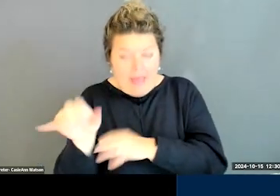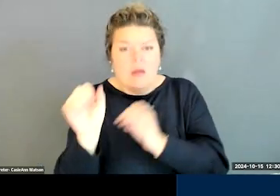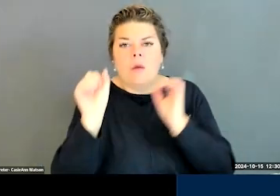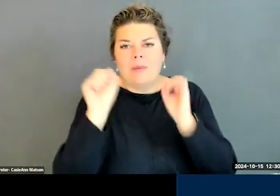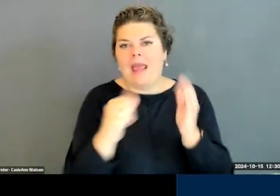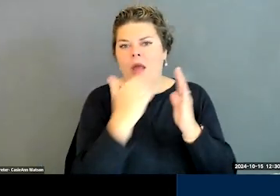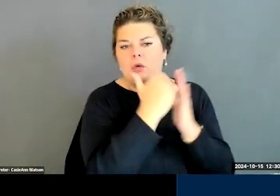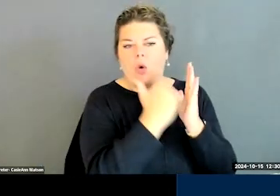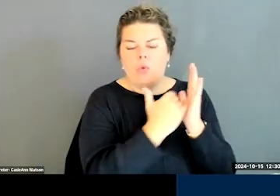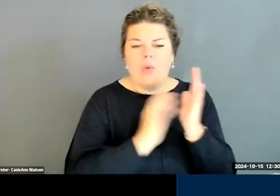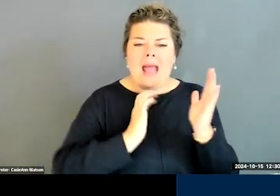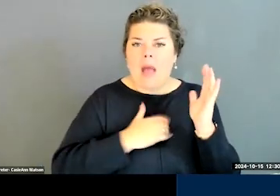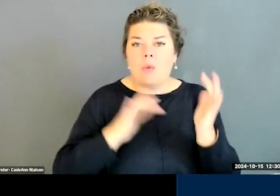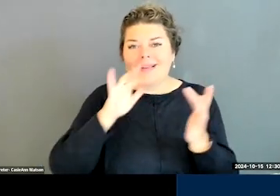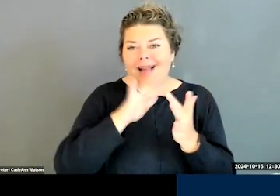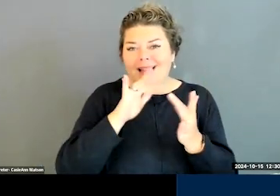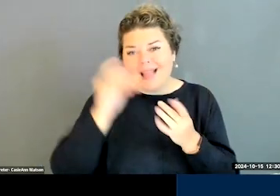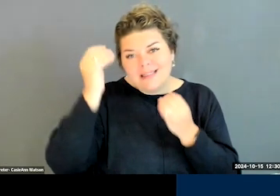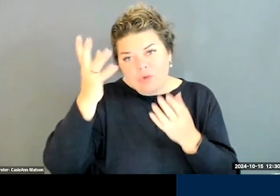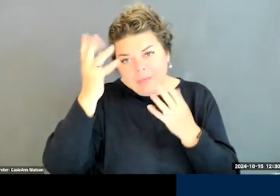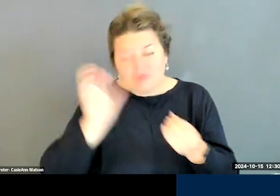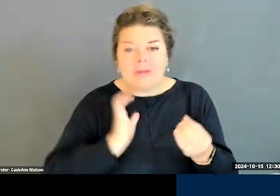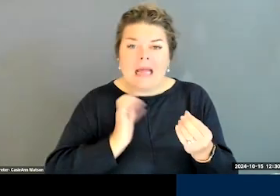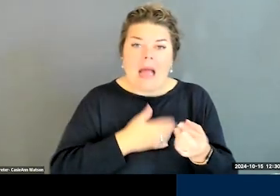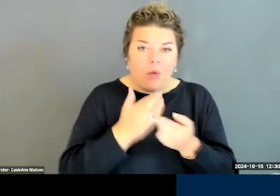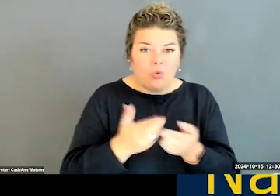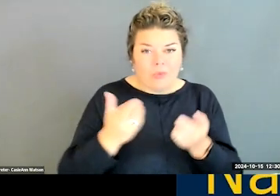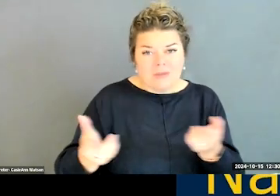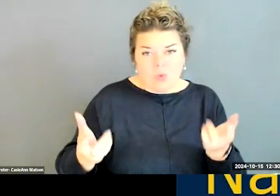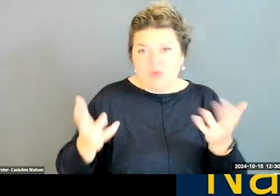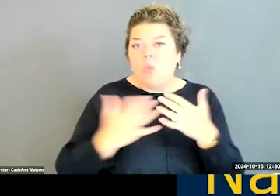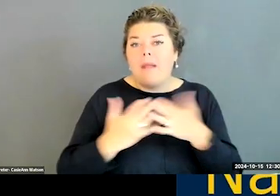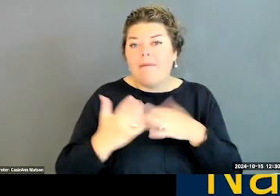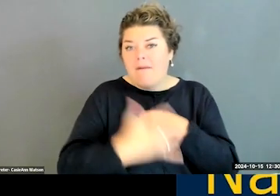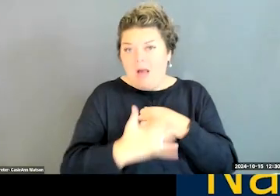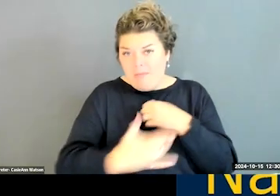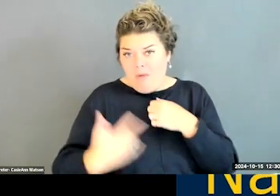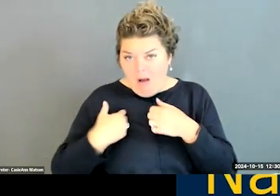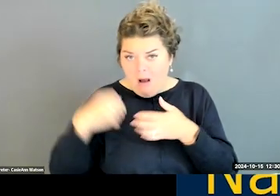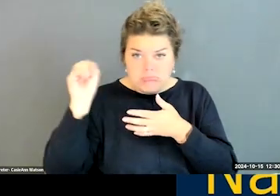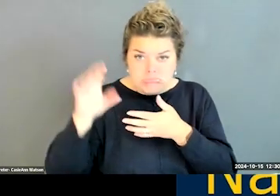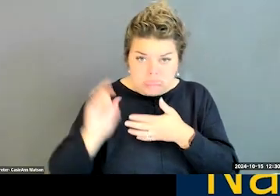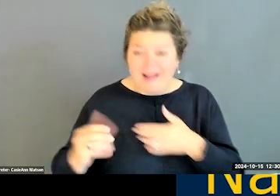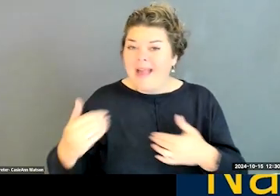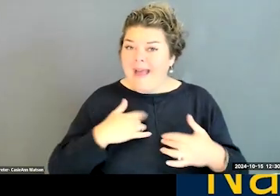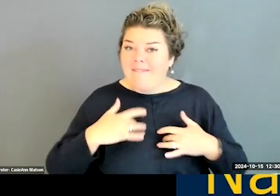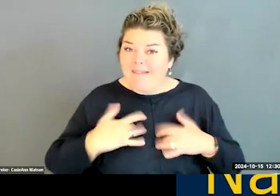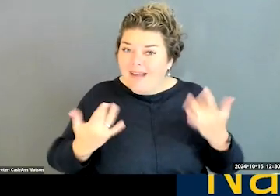some of our contact information and some resources available for you, including some of our upcoming events.